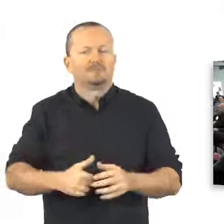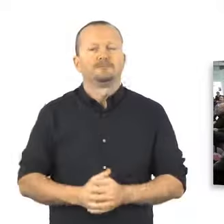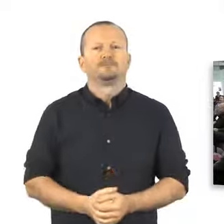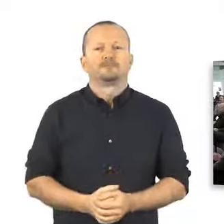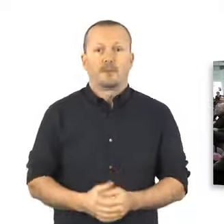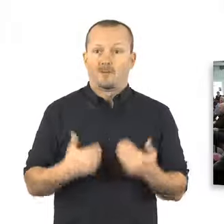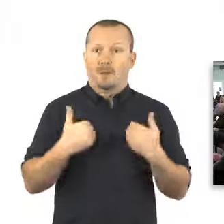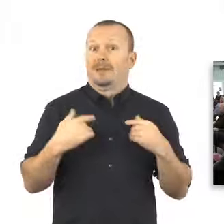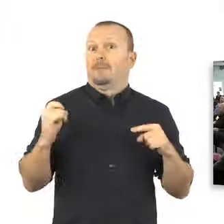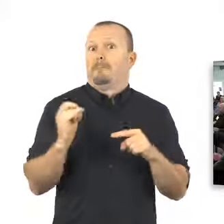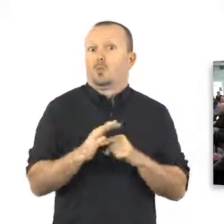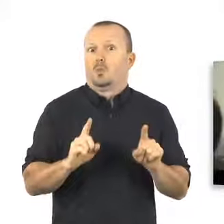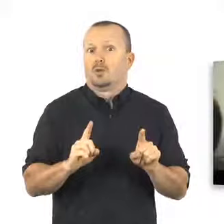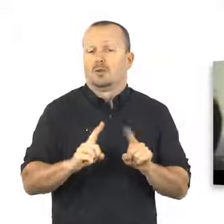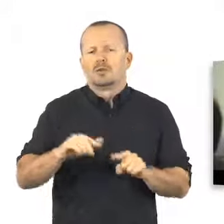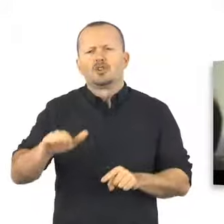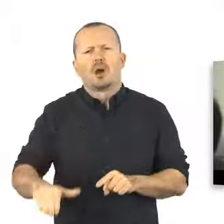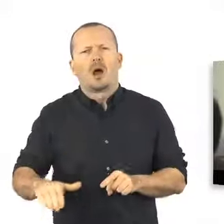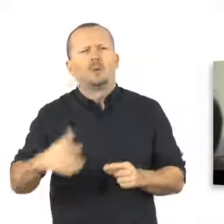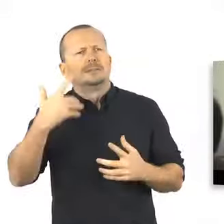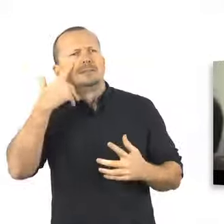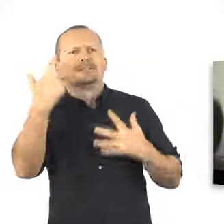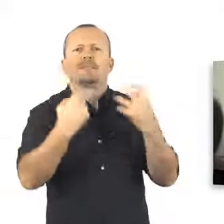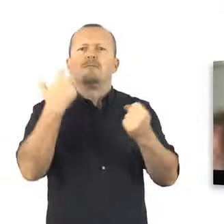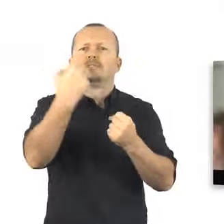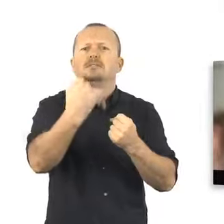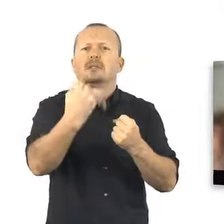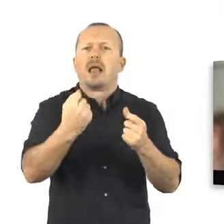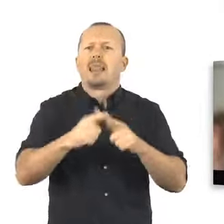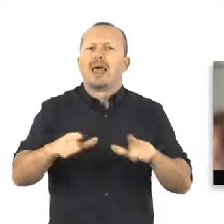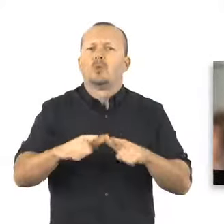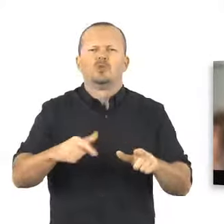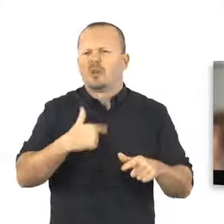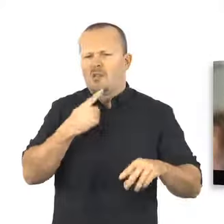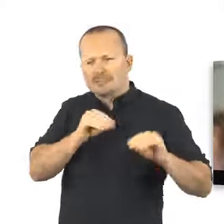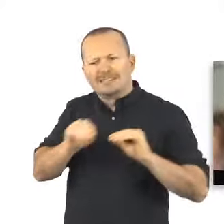One of the key points for me is the idea that we discover language. We can’t really teach